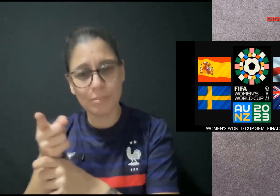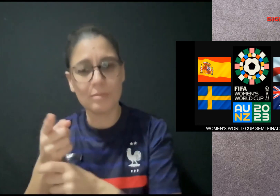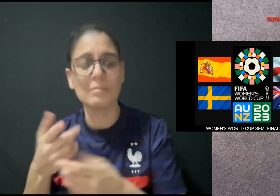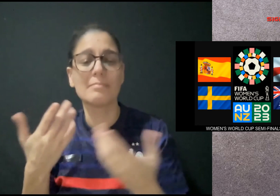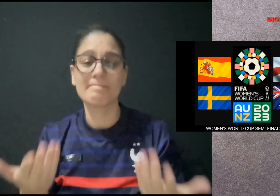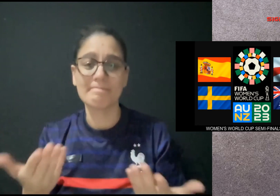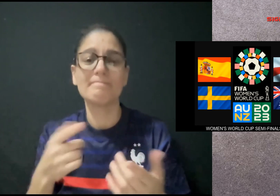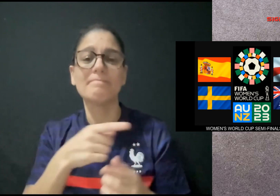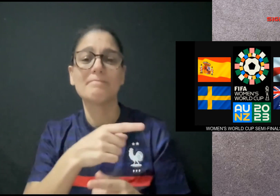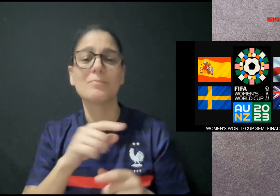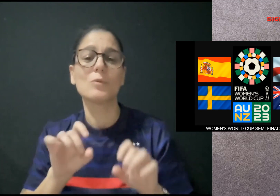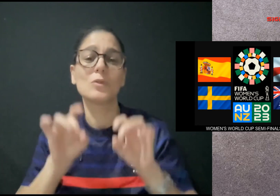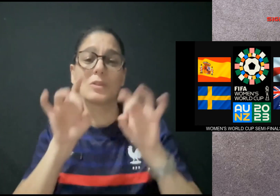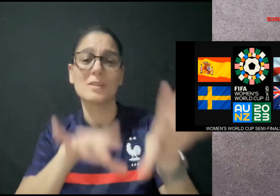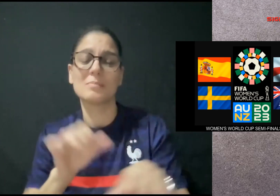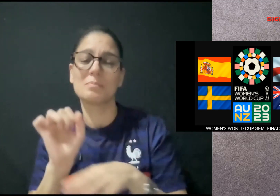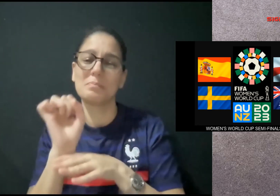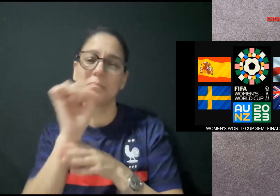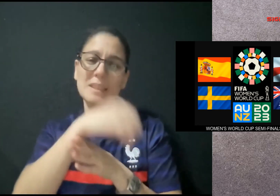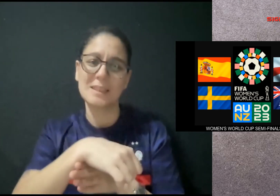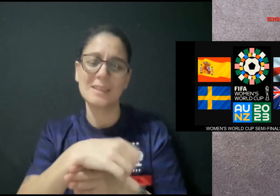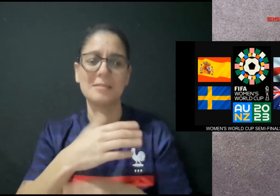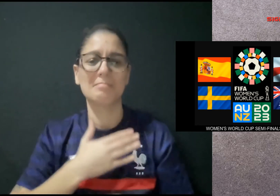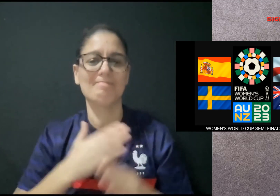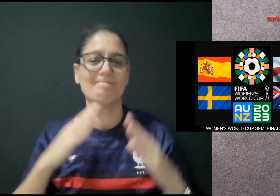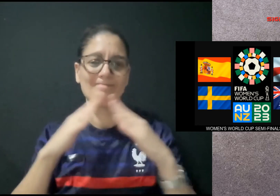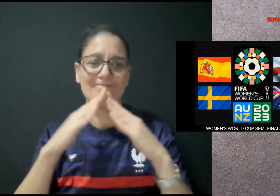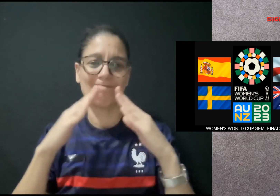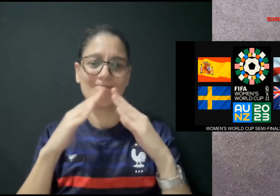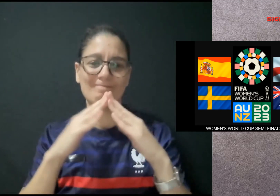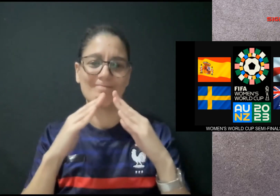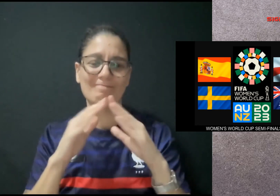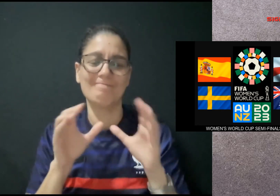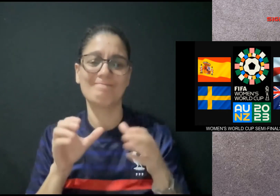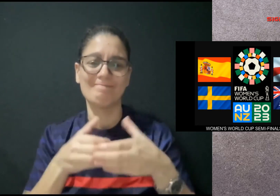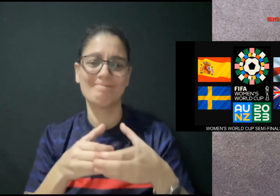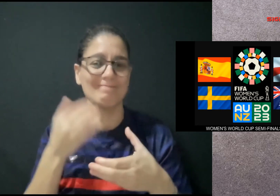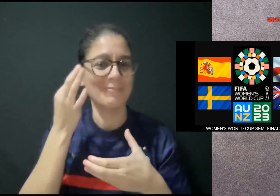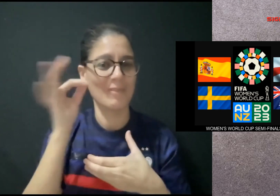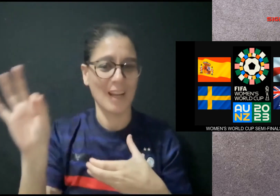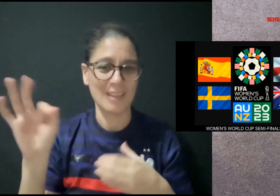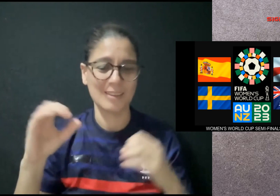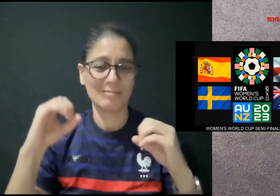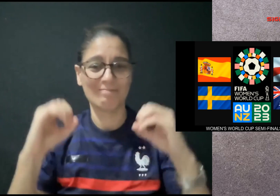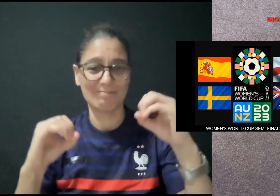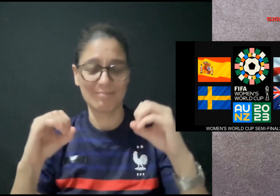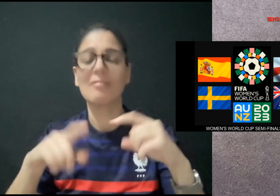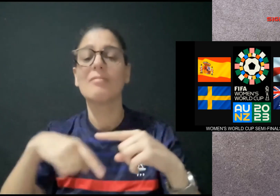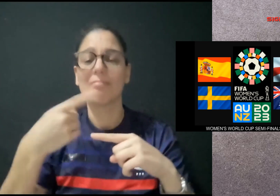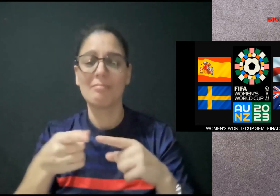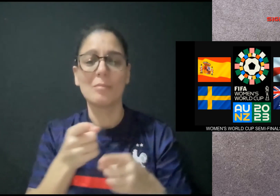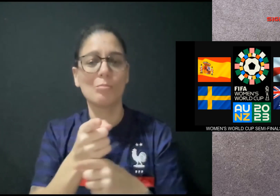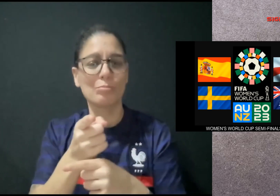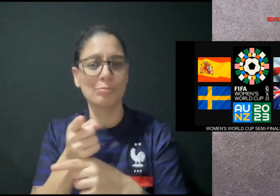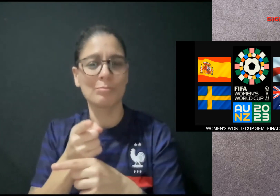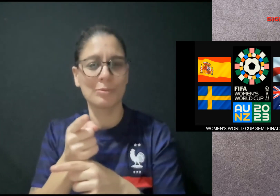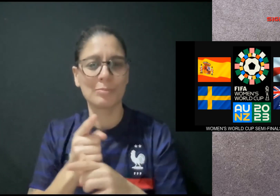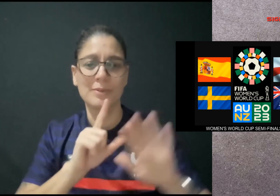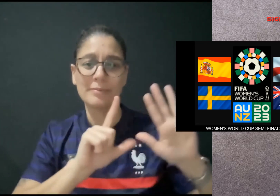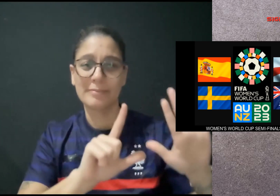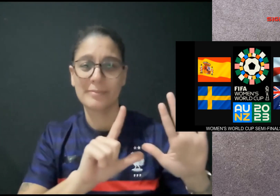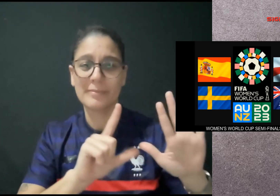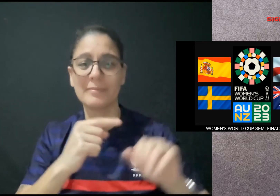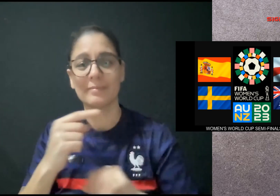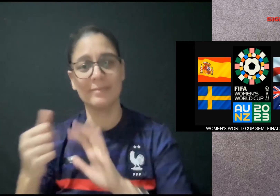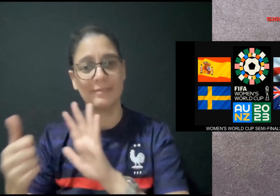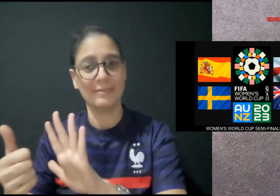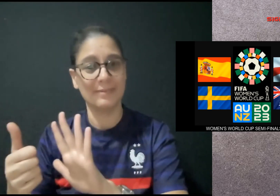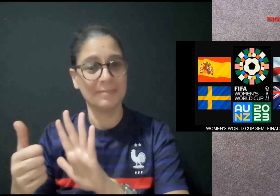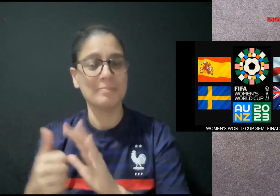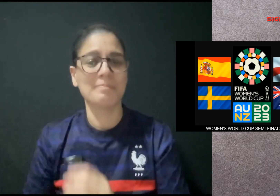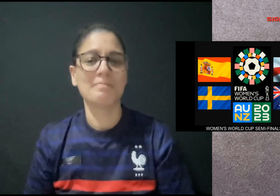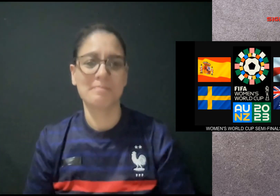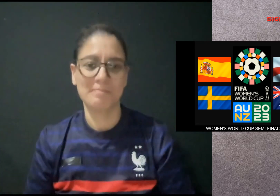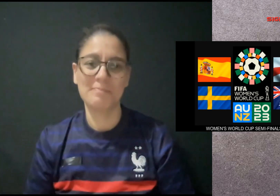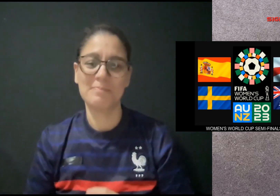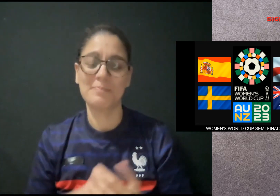penalties but Australia beat my home team France nil nil 7 to 6 in penalty kicks to